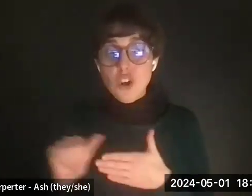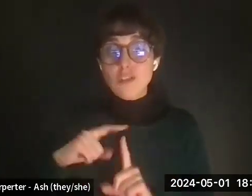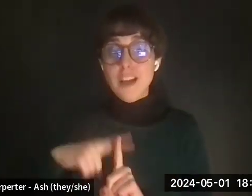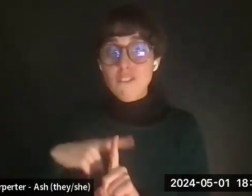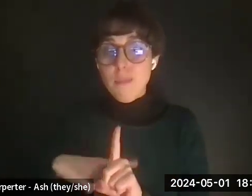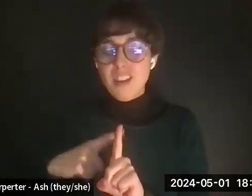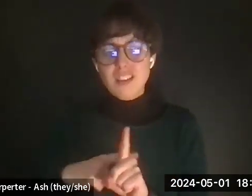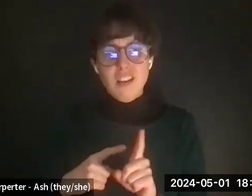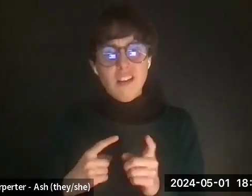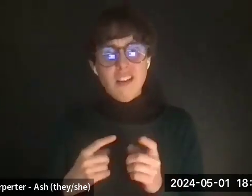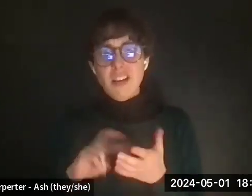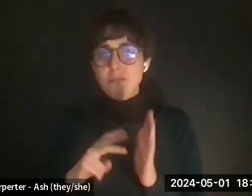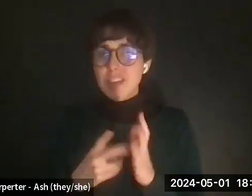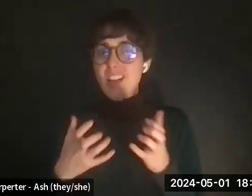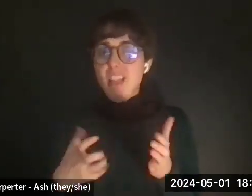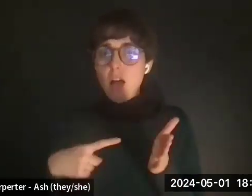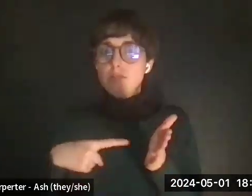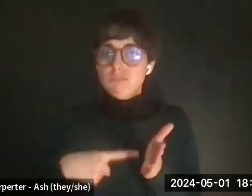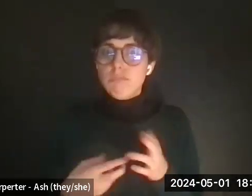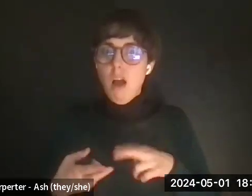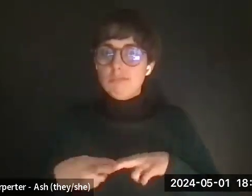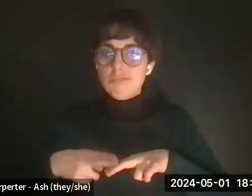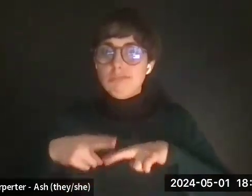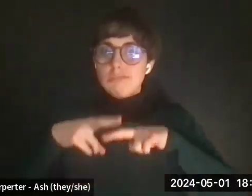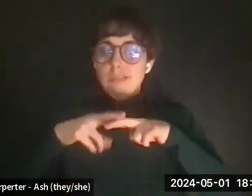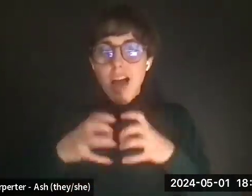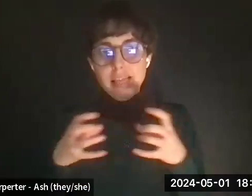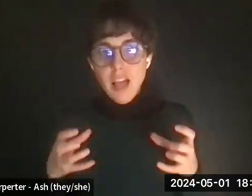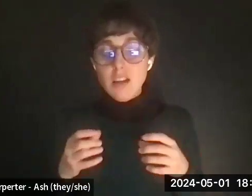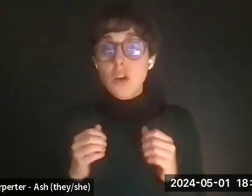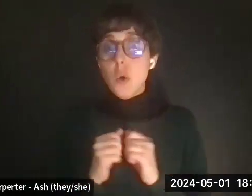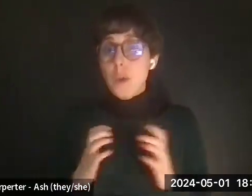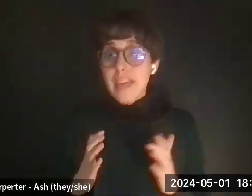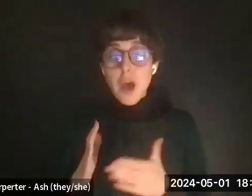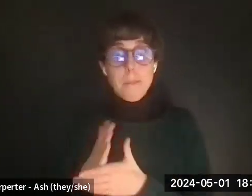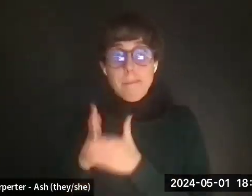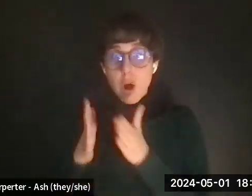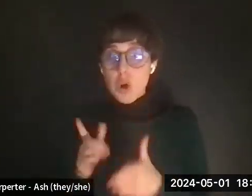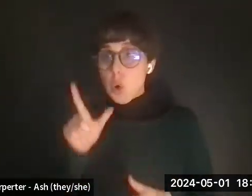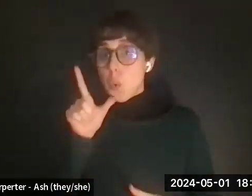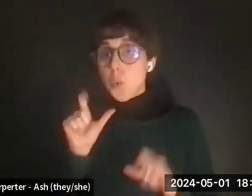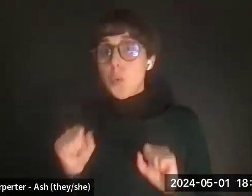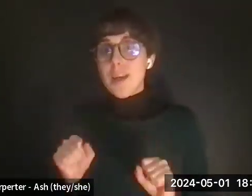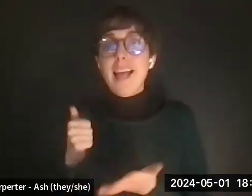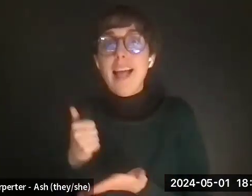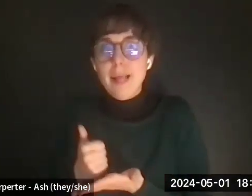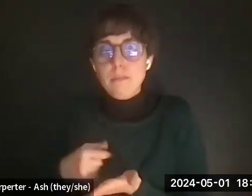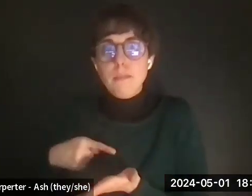with financial, you know, stability, it, it can be so prohibitive to remaining in behavioral health.